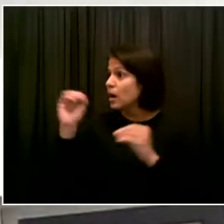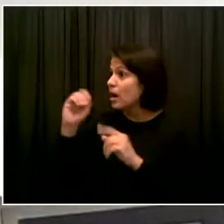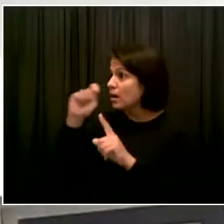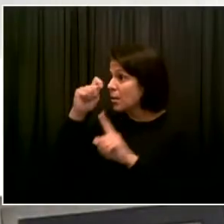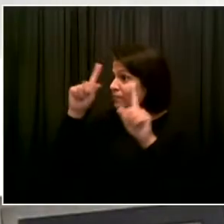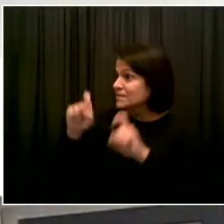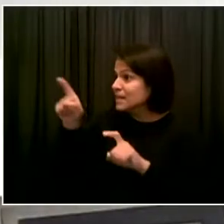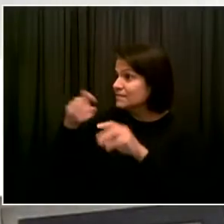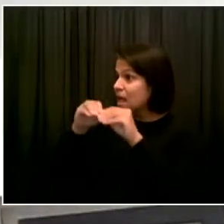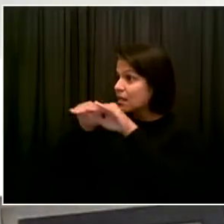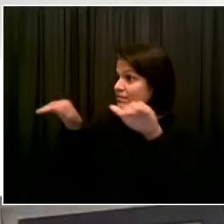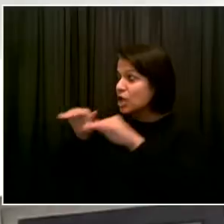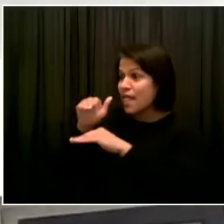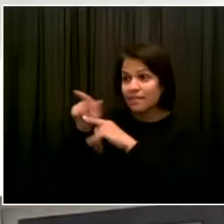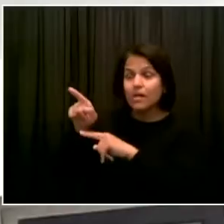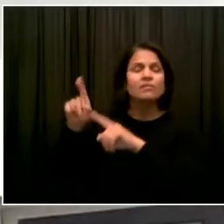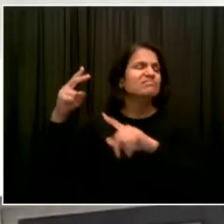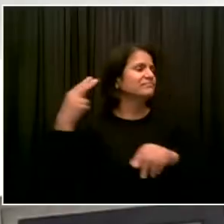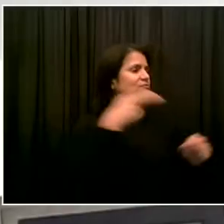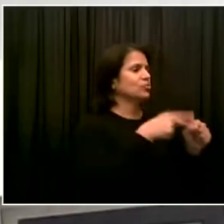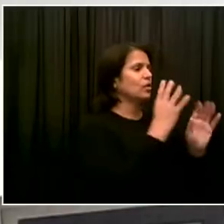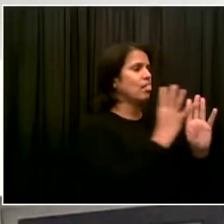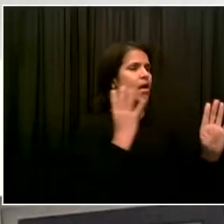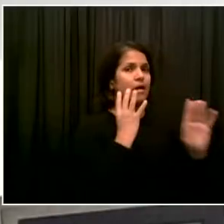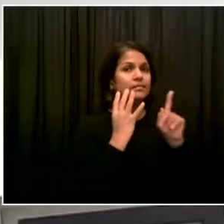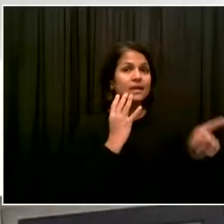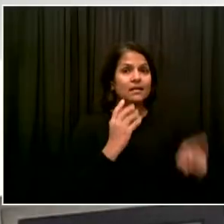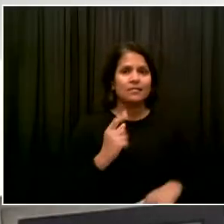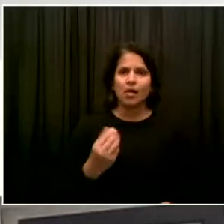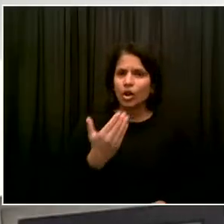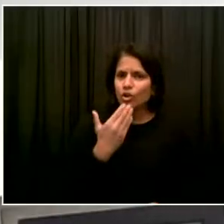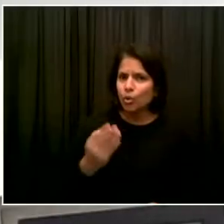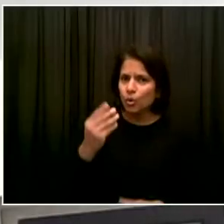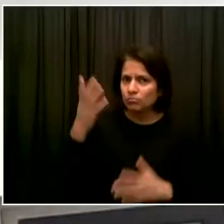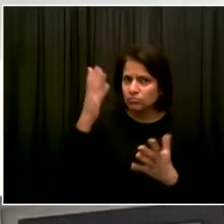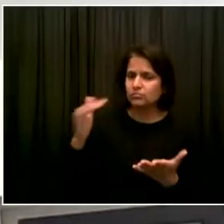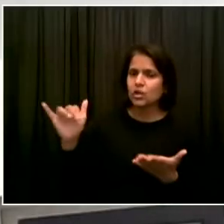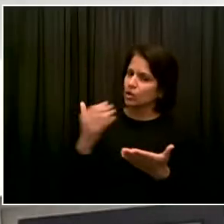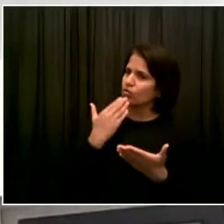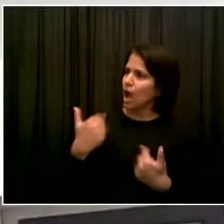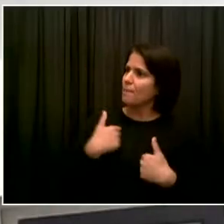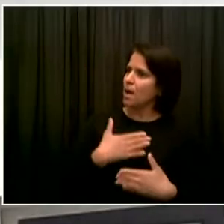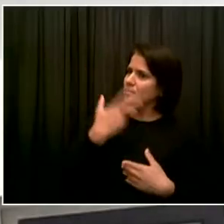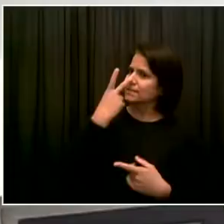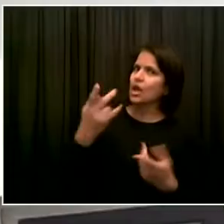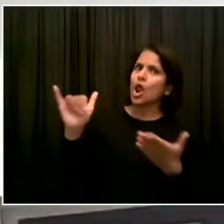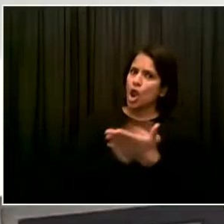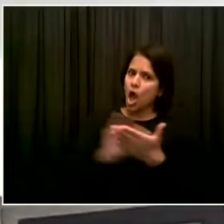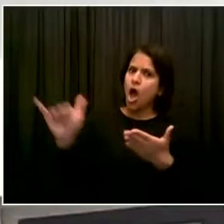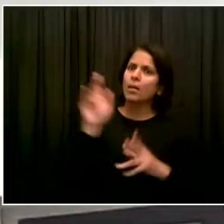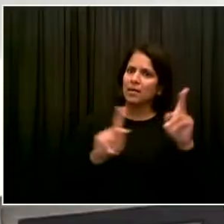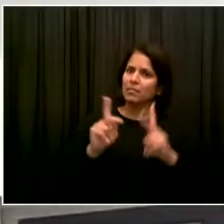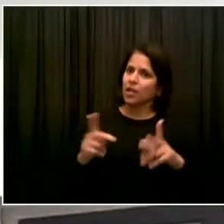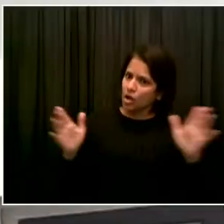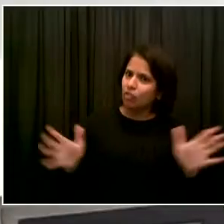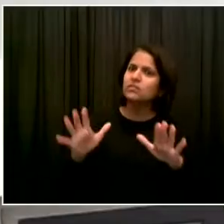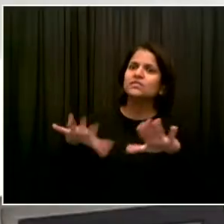A LOT OF PEOPLE ONLINE, WE APPRECIATE THAT AND WE APPRECTIAET I